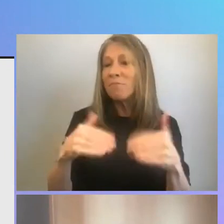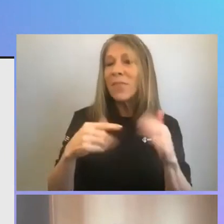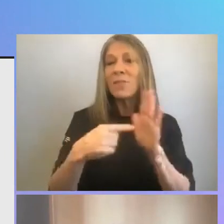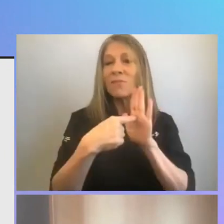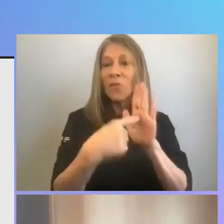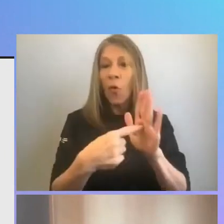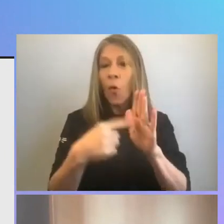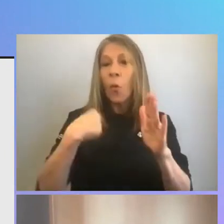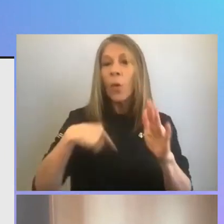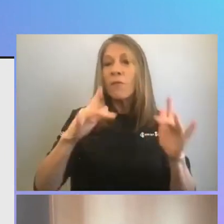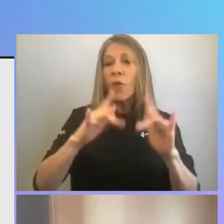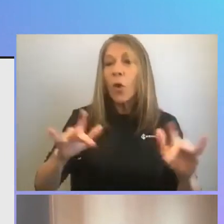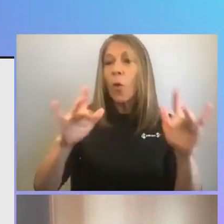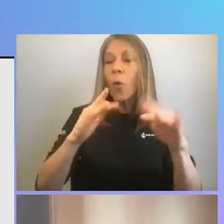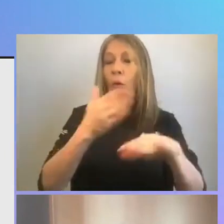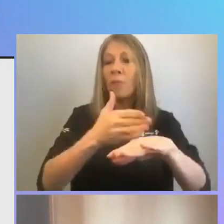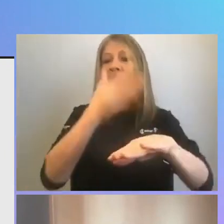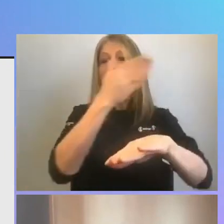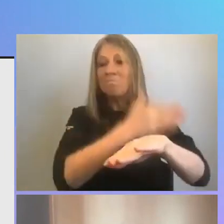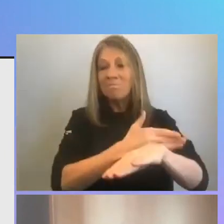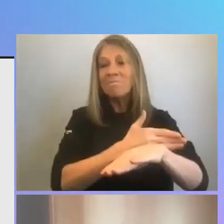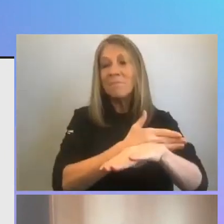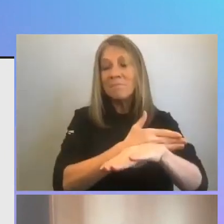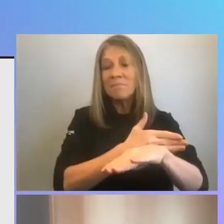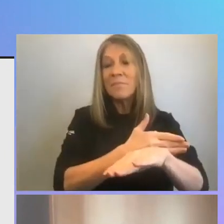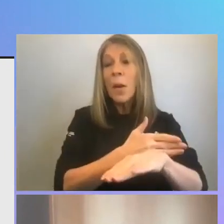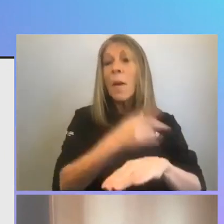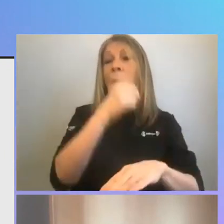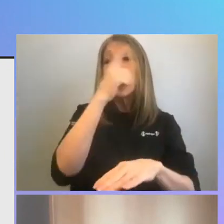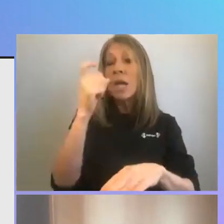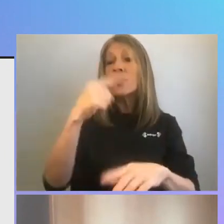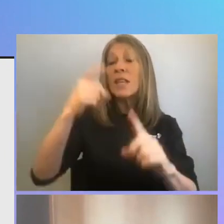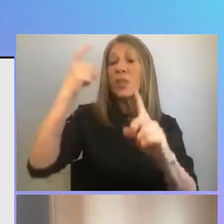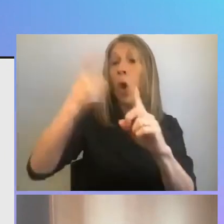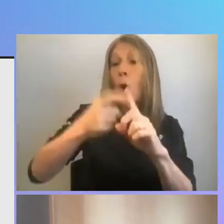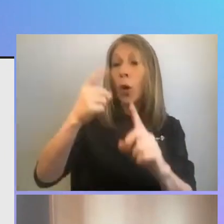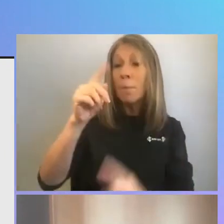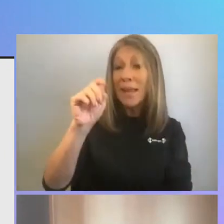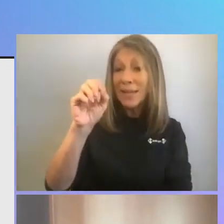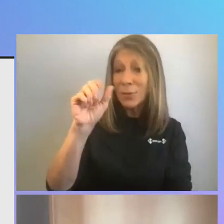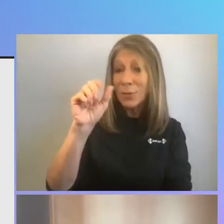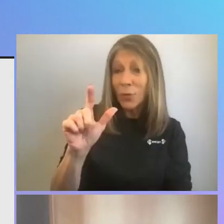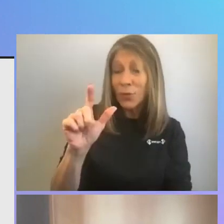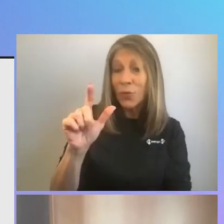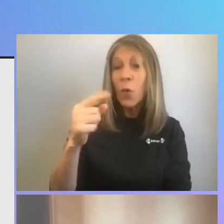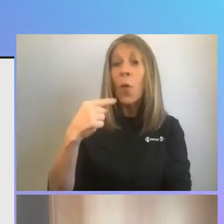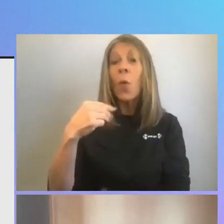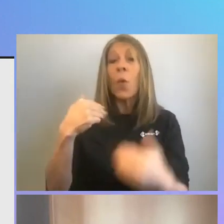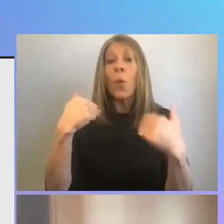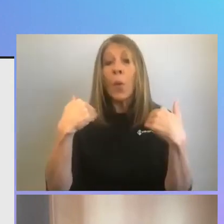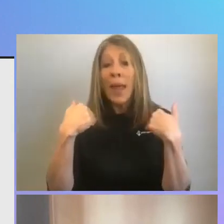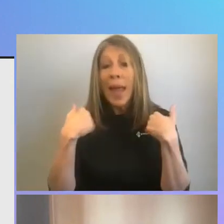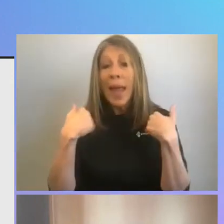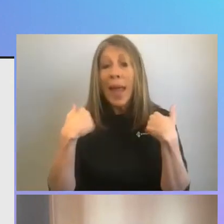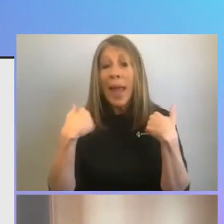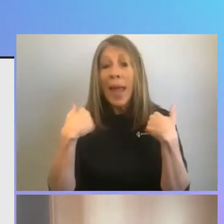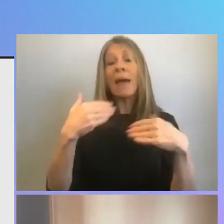improvement isn't all because of these automated tools. Um, we have recorded a significant improvement in our accessibility